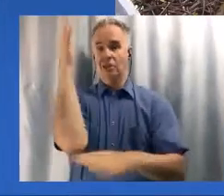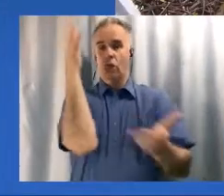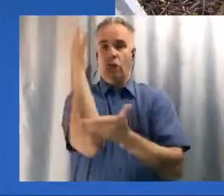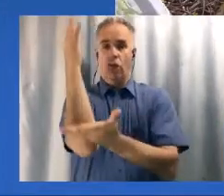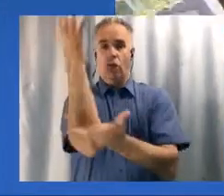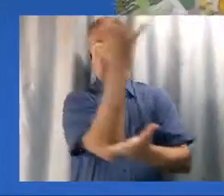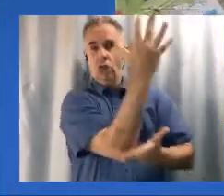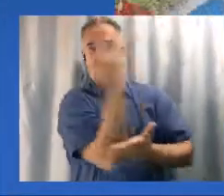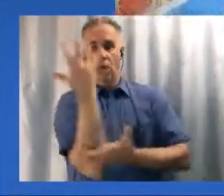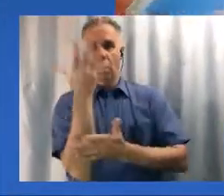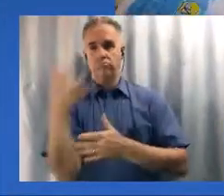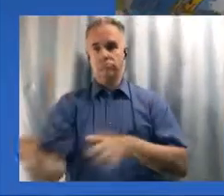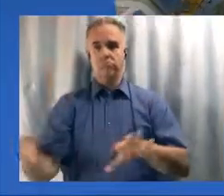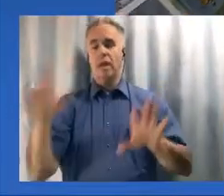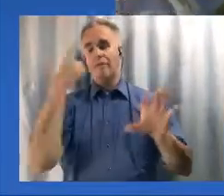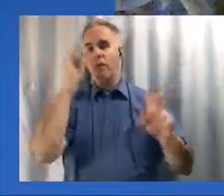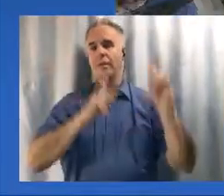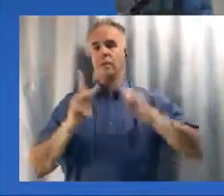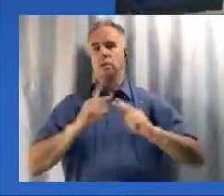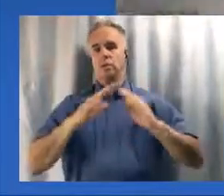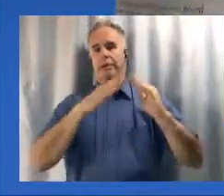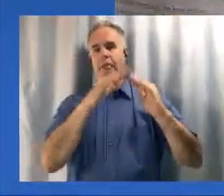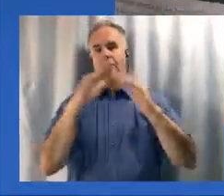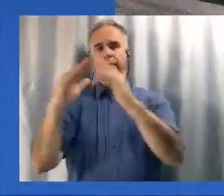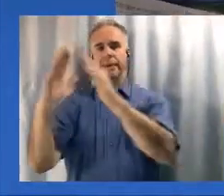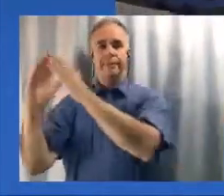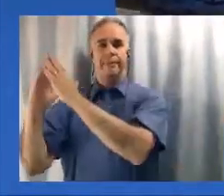as people moved into the wilderness areas.